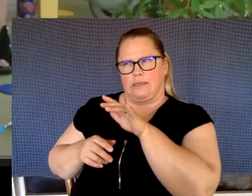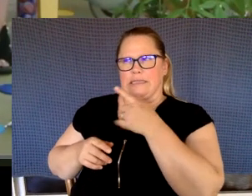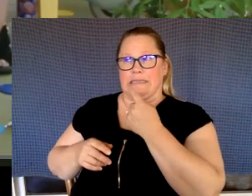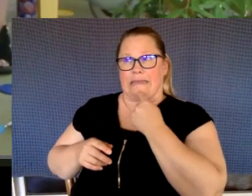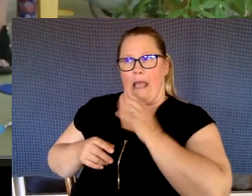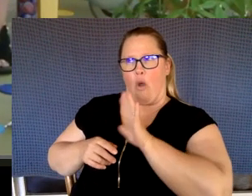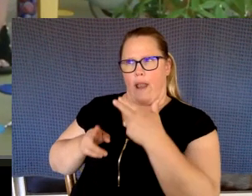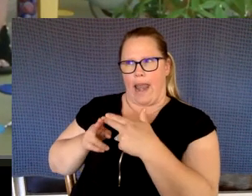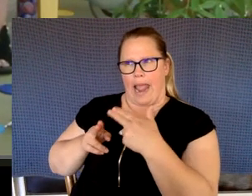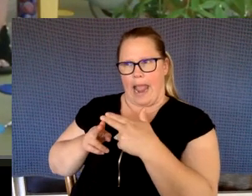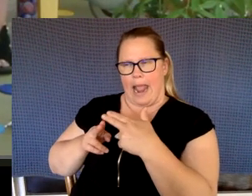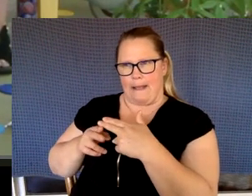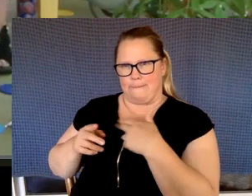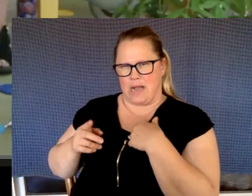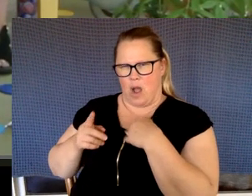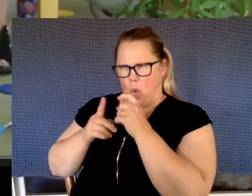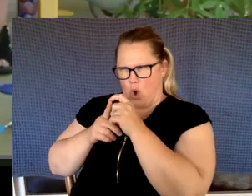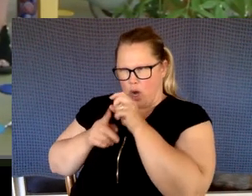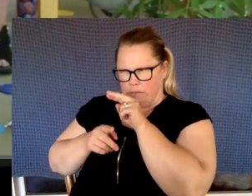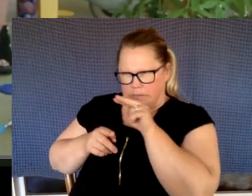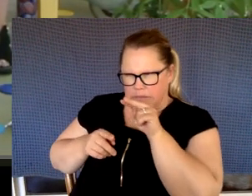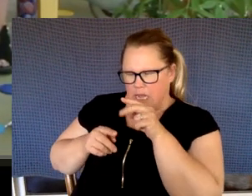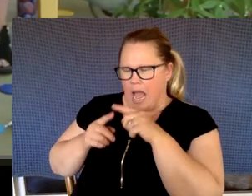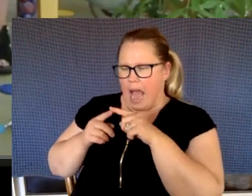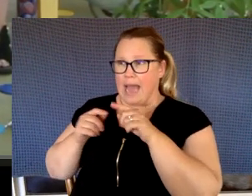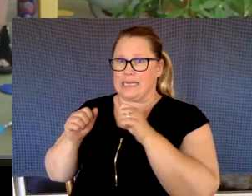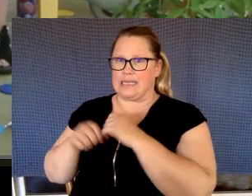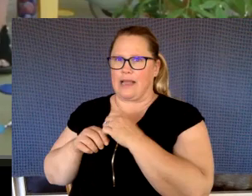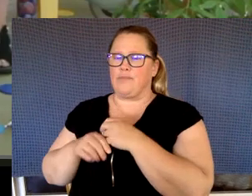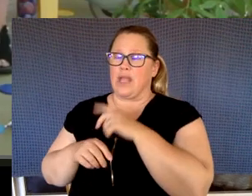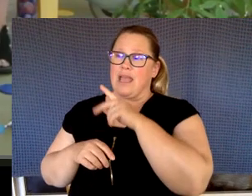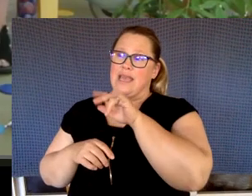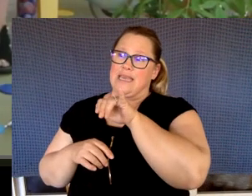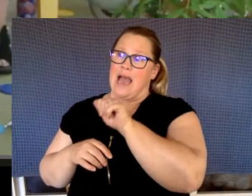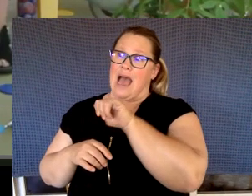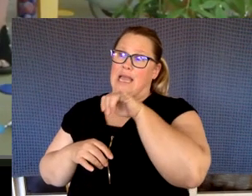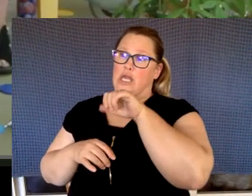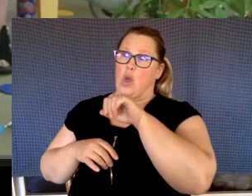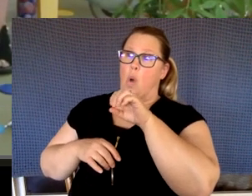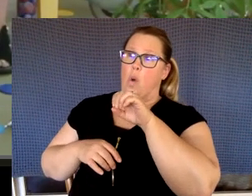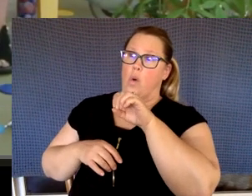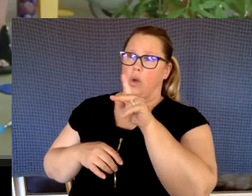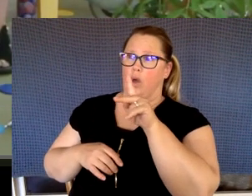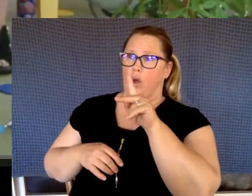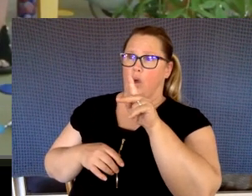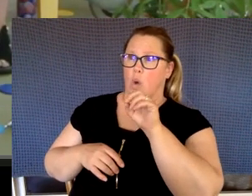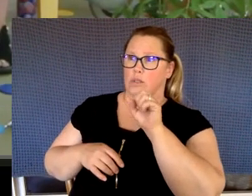ahead of time but I say it as yayo kosoma. Now how would you say it